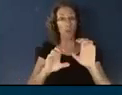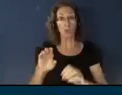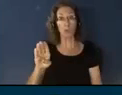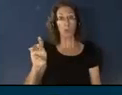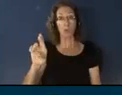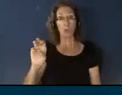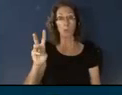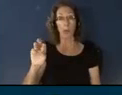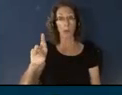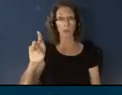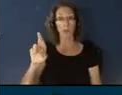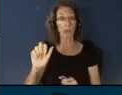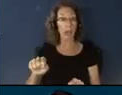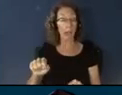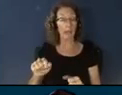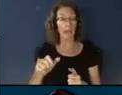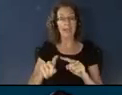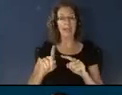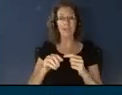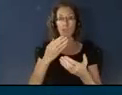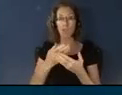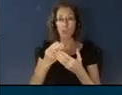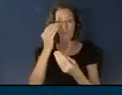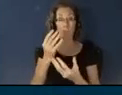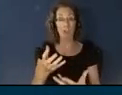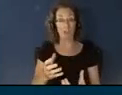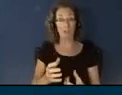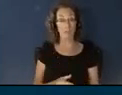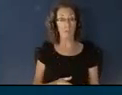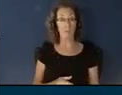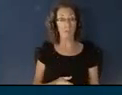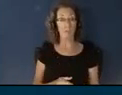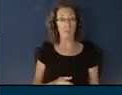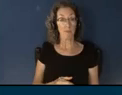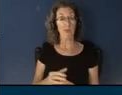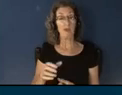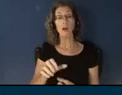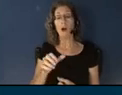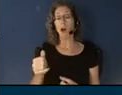they also have like I said lots of very good information. Another resource if you're going